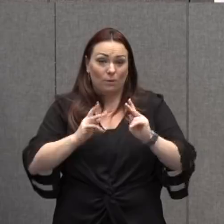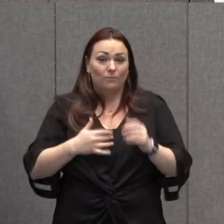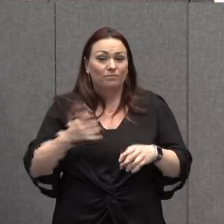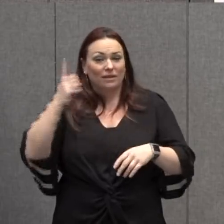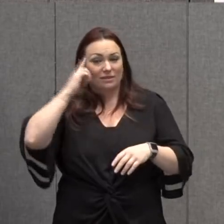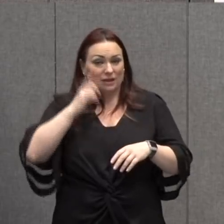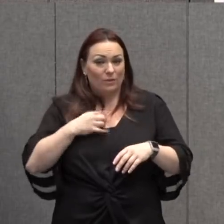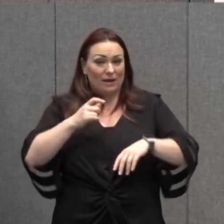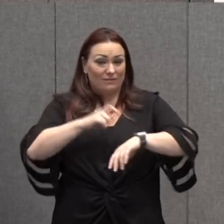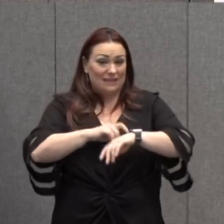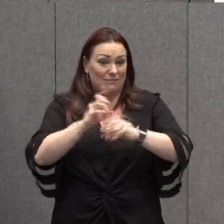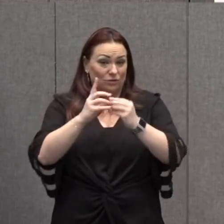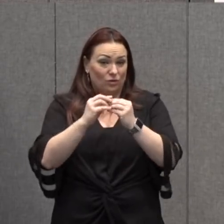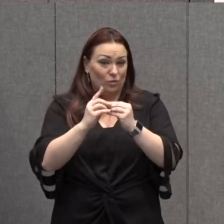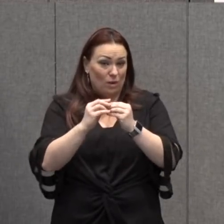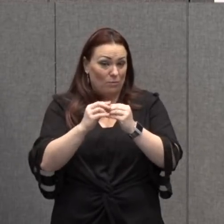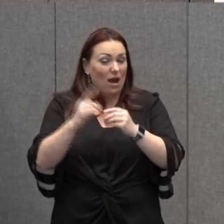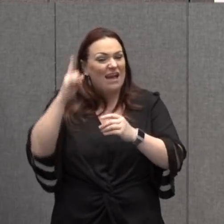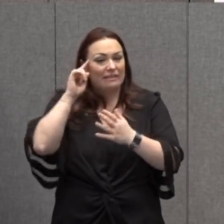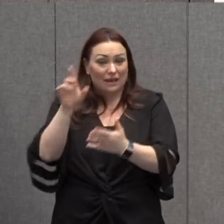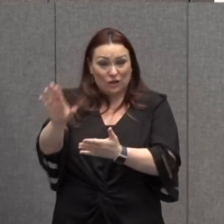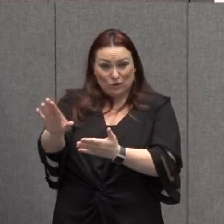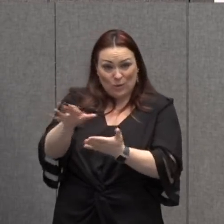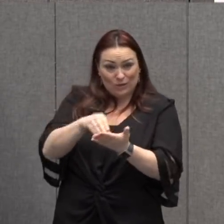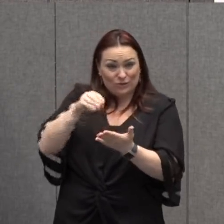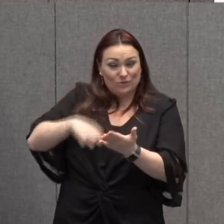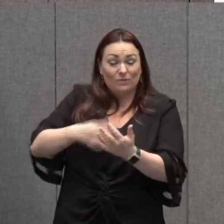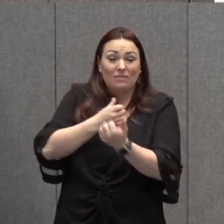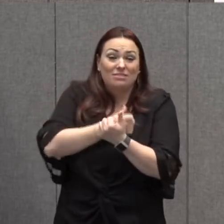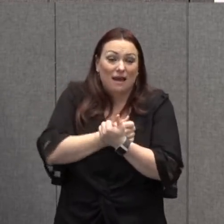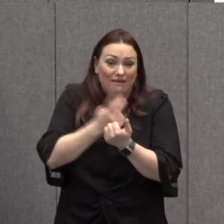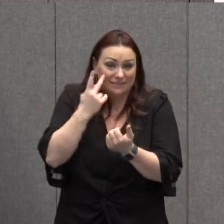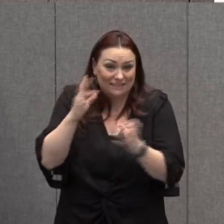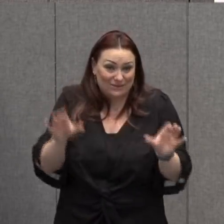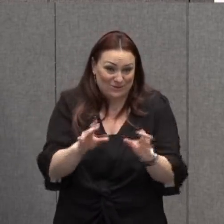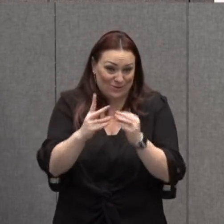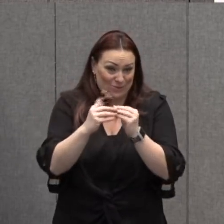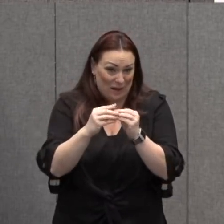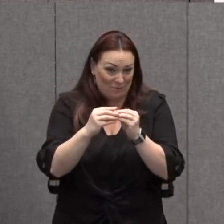do one more. - Let's see. Let's see, I'm gonna pick one for you. Oh, okay. I'm gonna cheat.